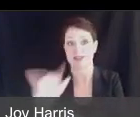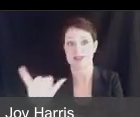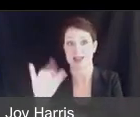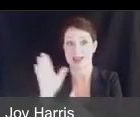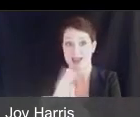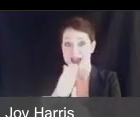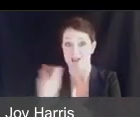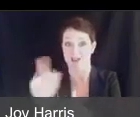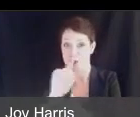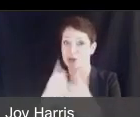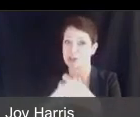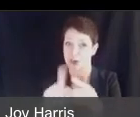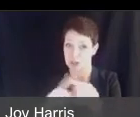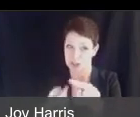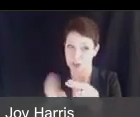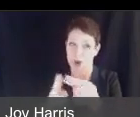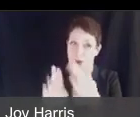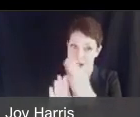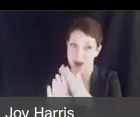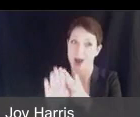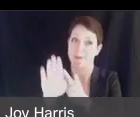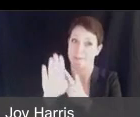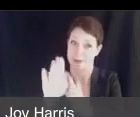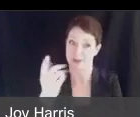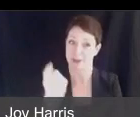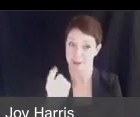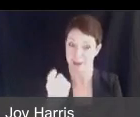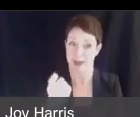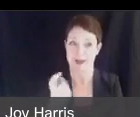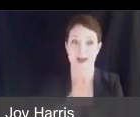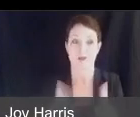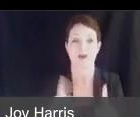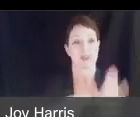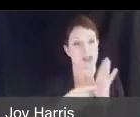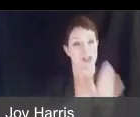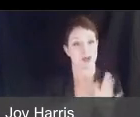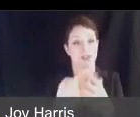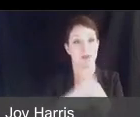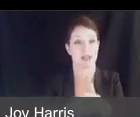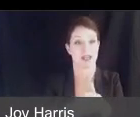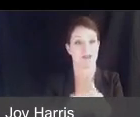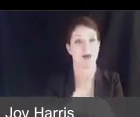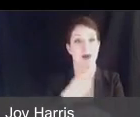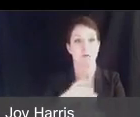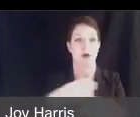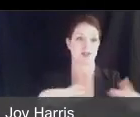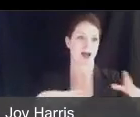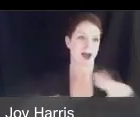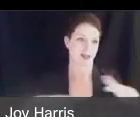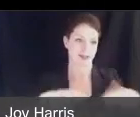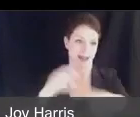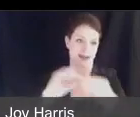starting to tick upward which likely reflects the beginning of a post-holiday surge, and of course,